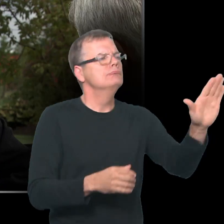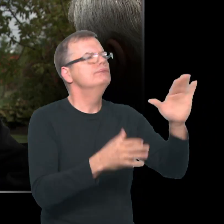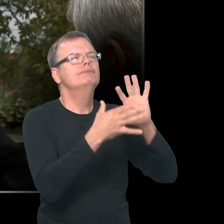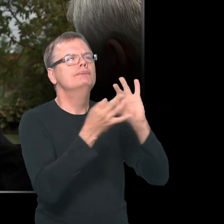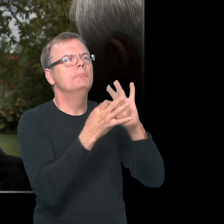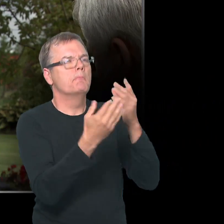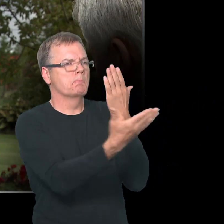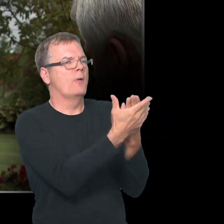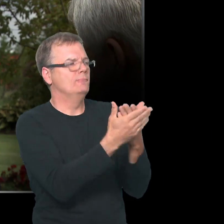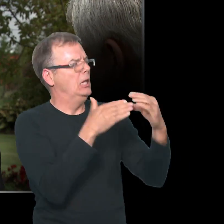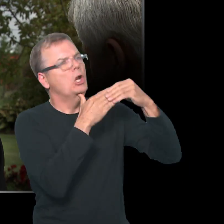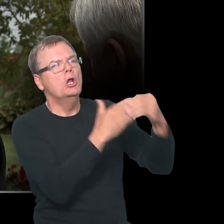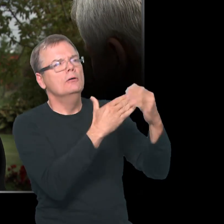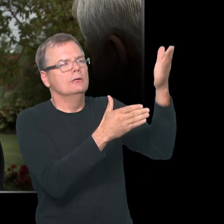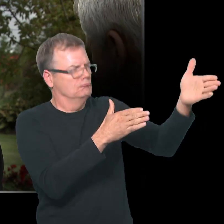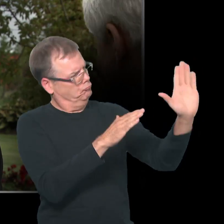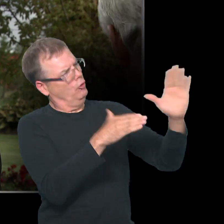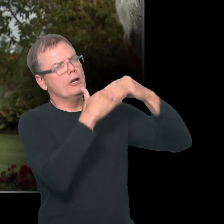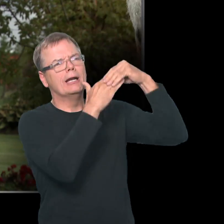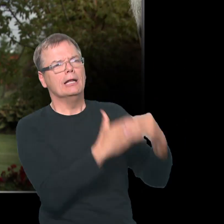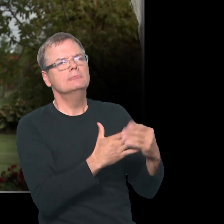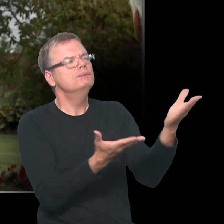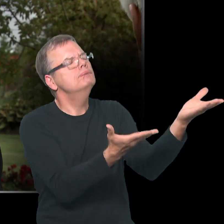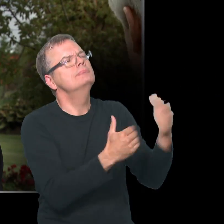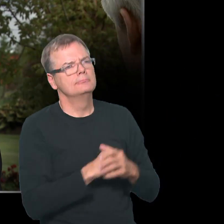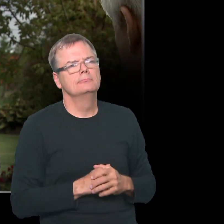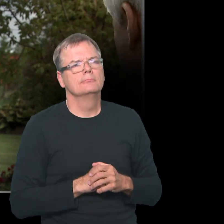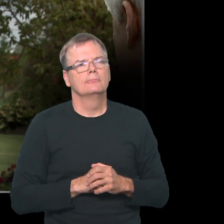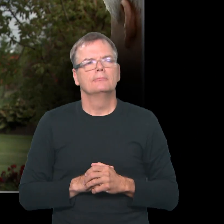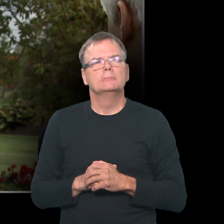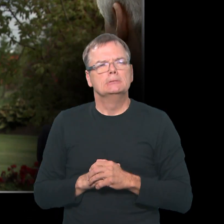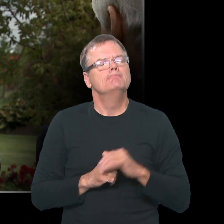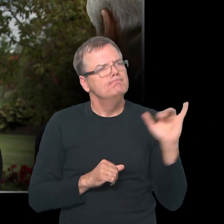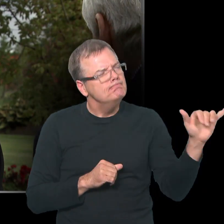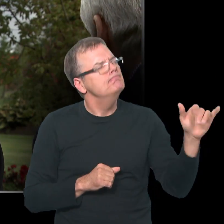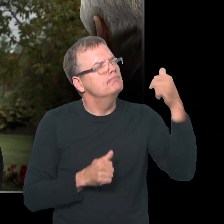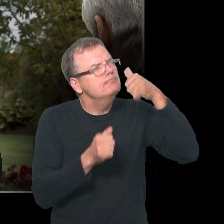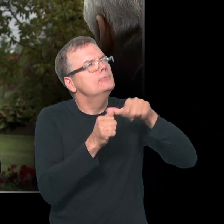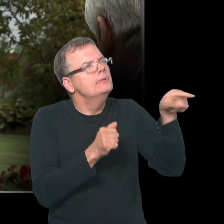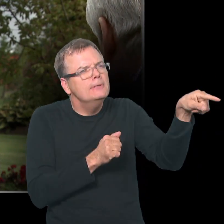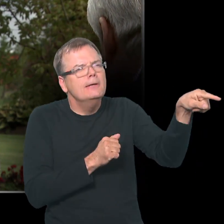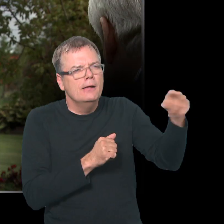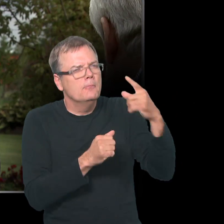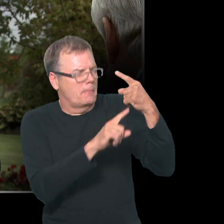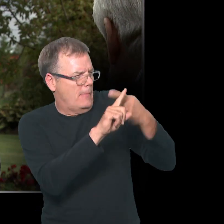Part of your campaign slogan is proven leadership. I want to talk about leadership for a moment,